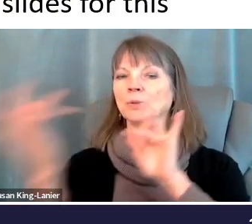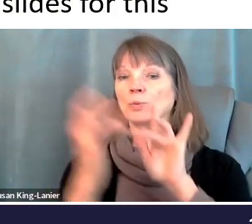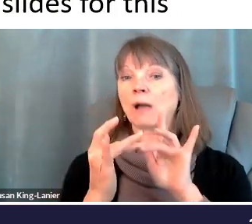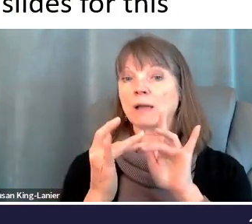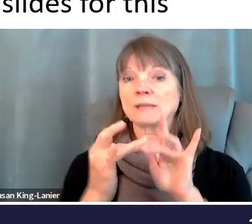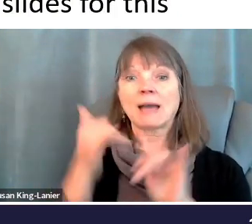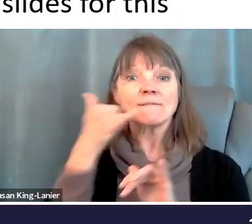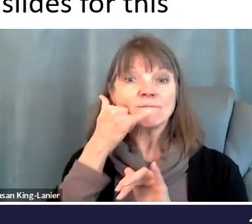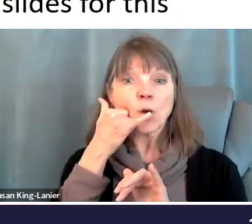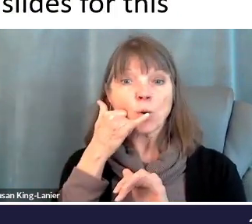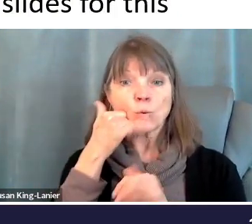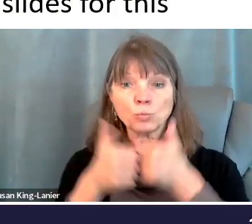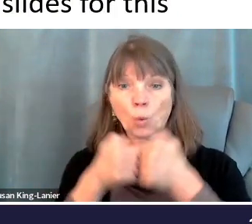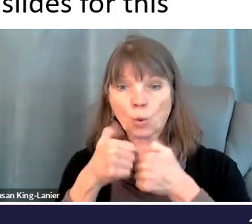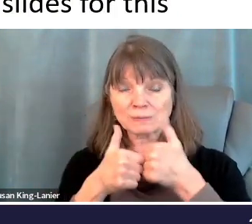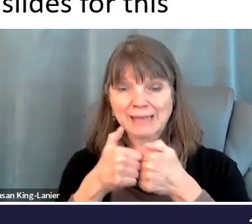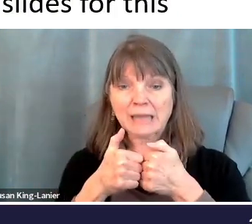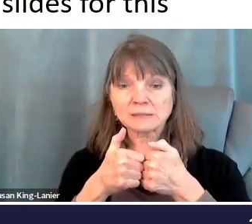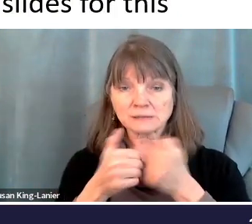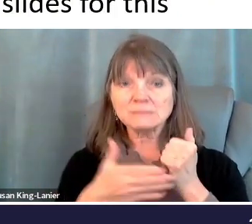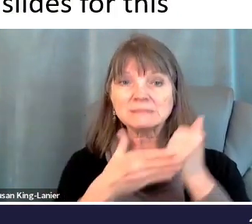text or phone and help them to onboard onto the app.